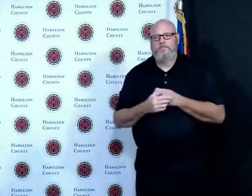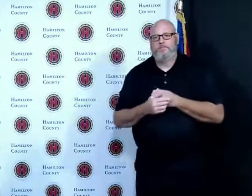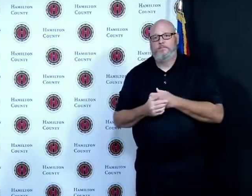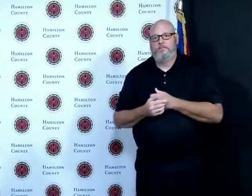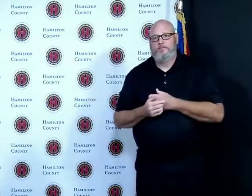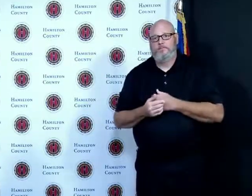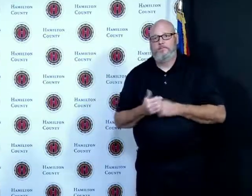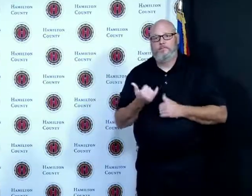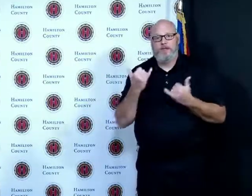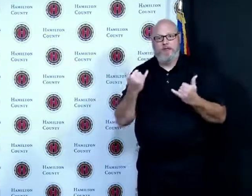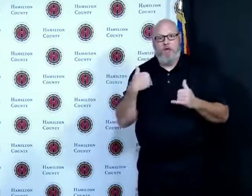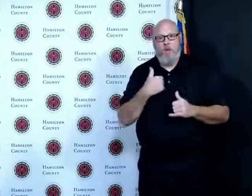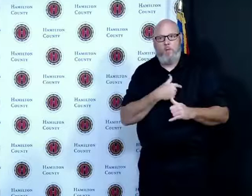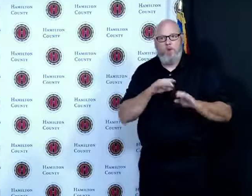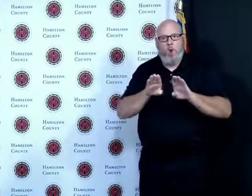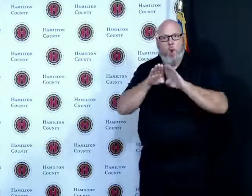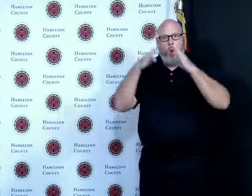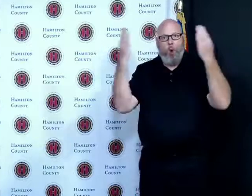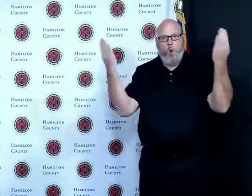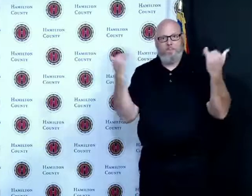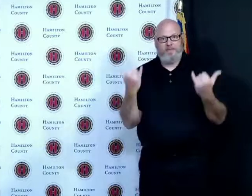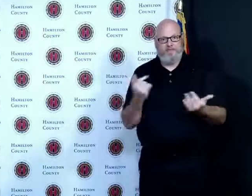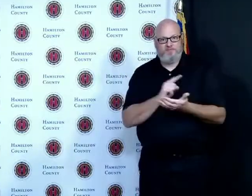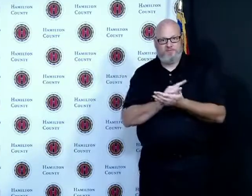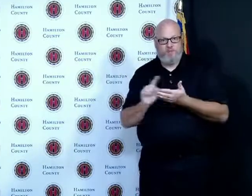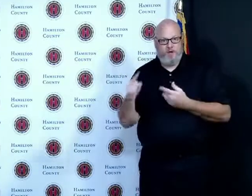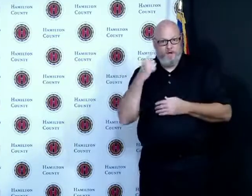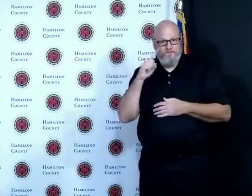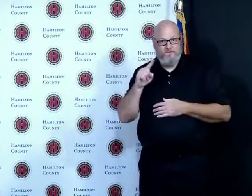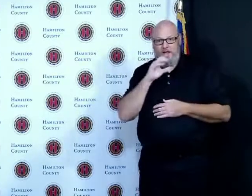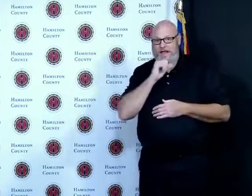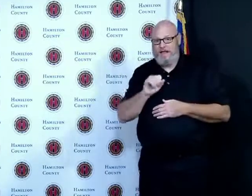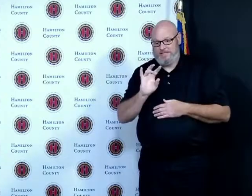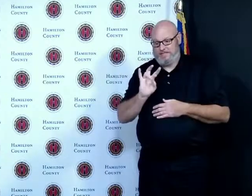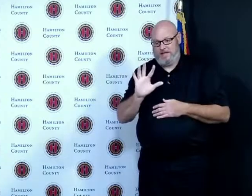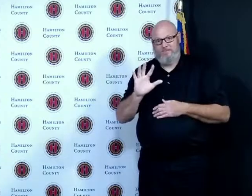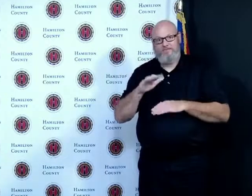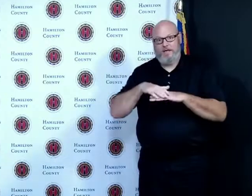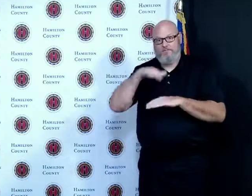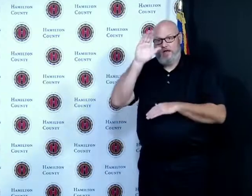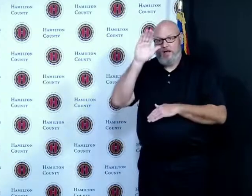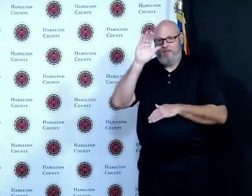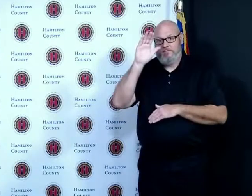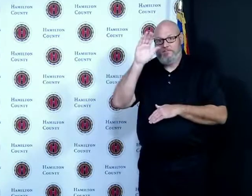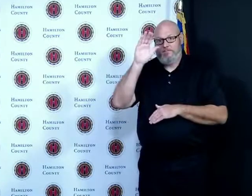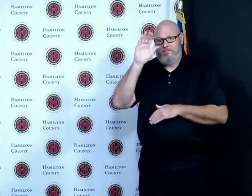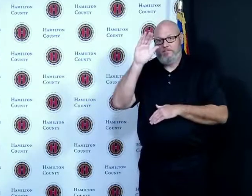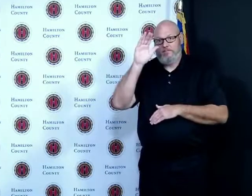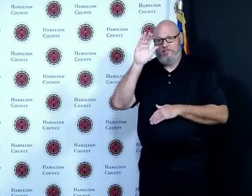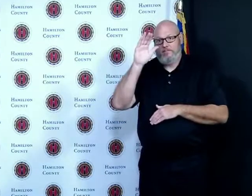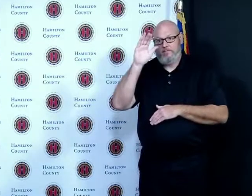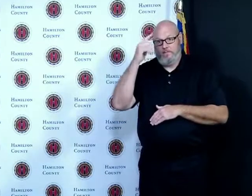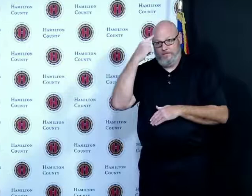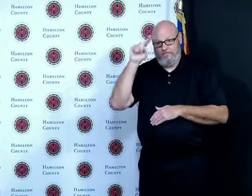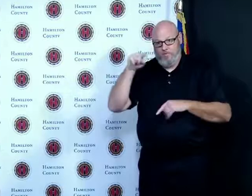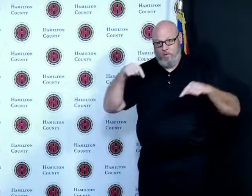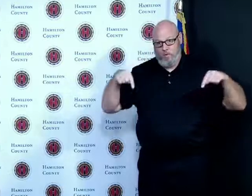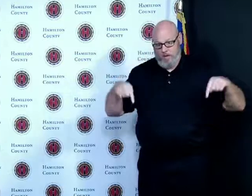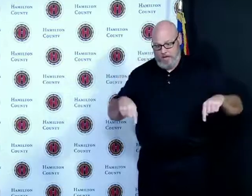talking about so in Hamilton County those over the age of 75 number just over 54,000.